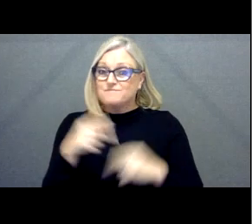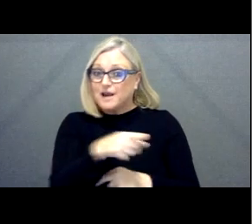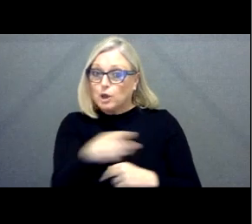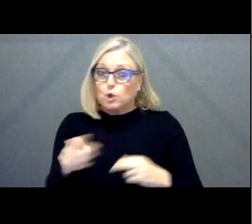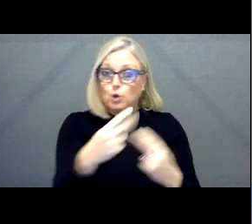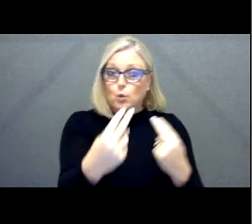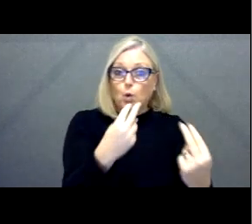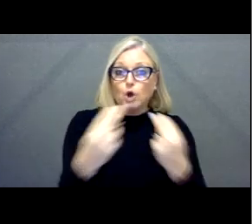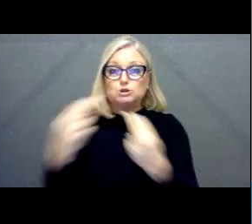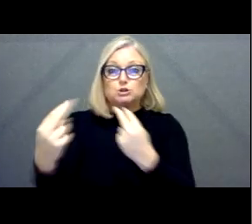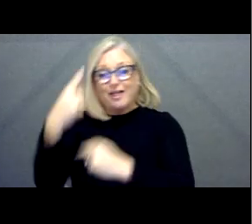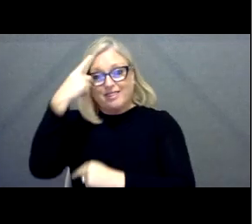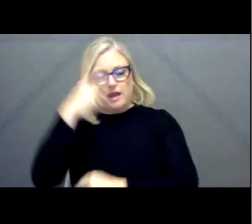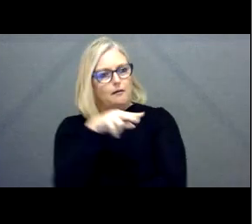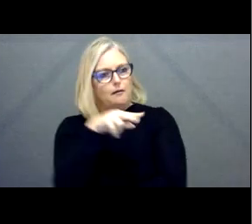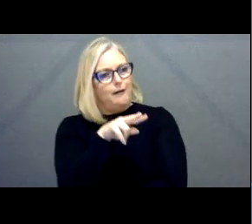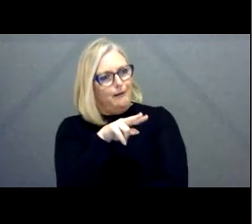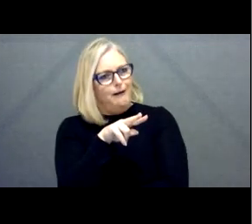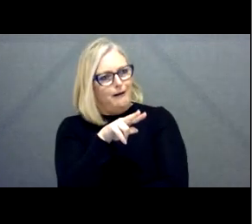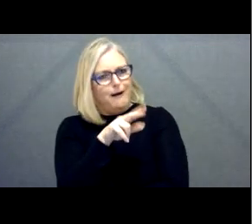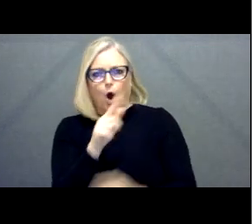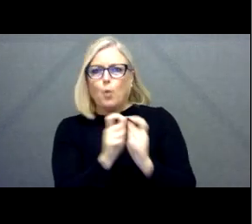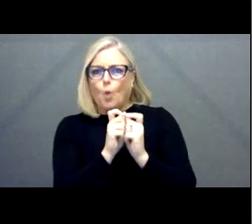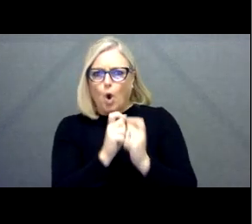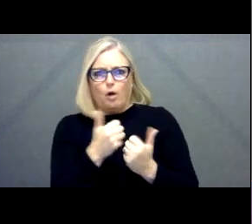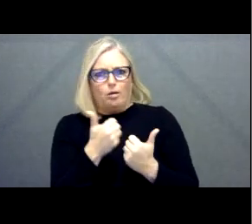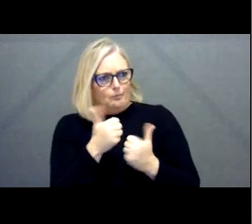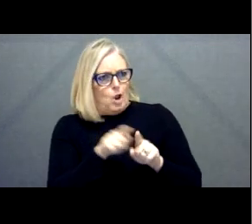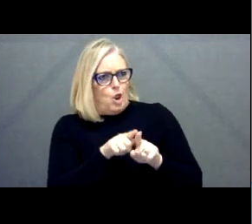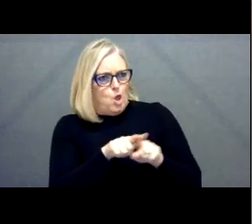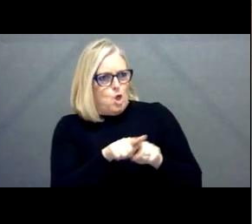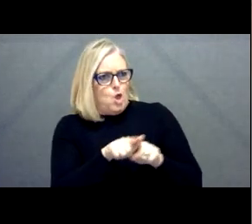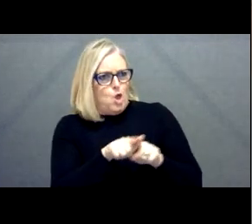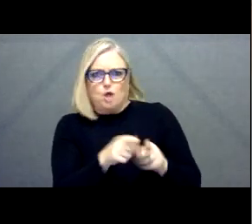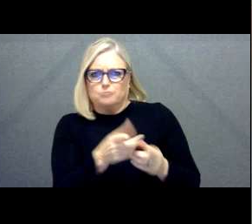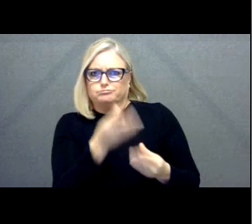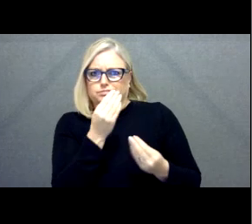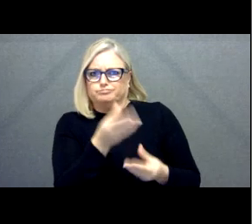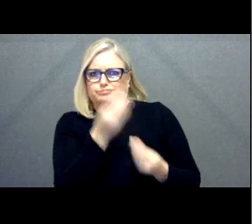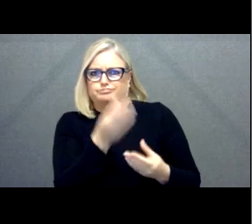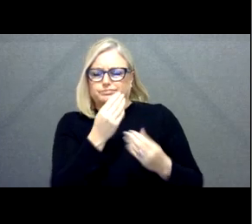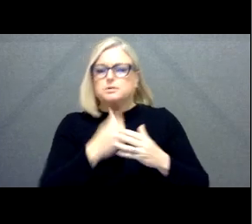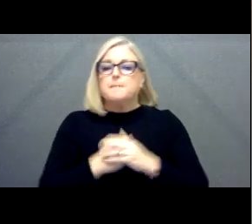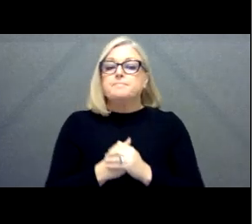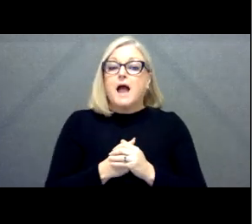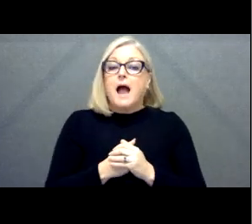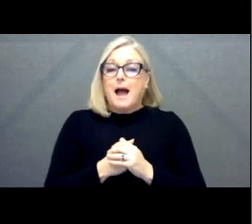will be taking questions now um so please feel free to enter them in the questions tab on your